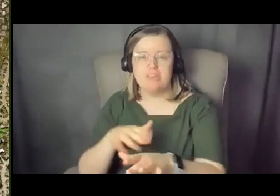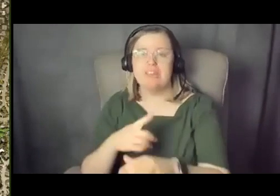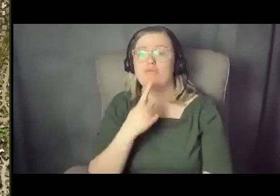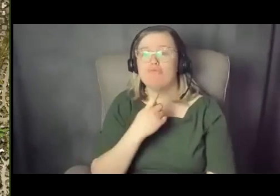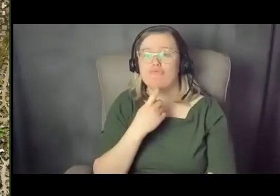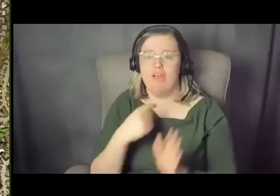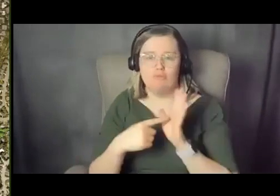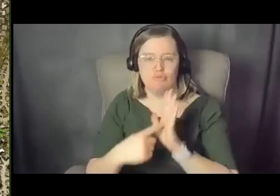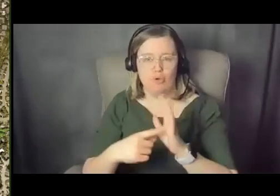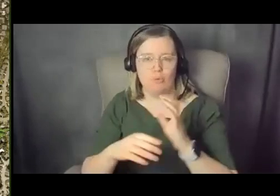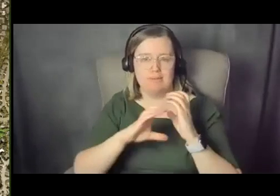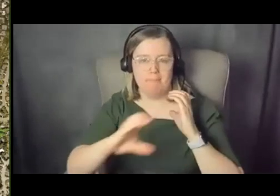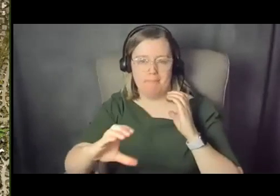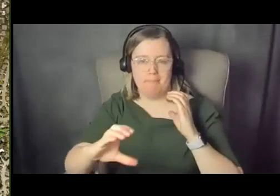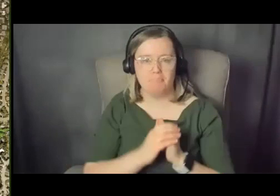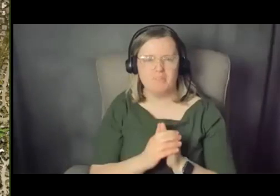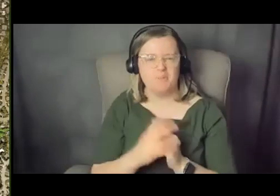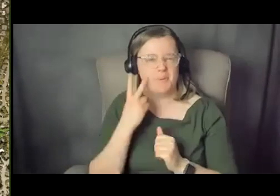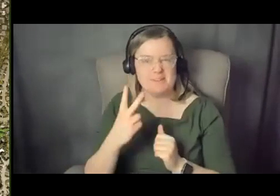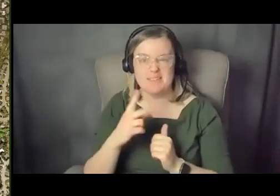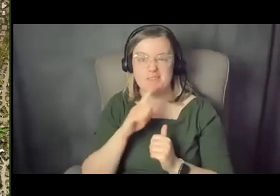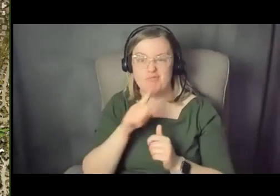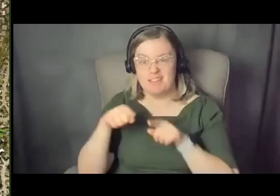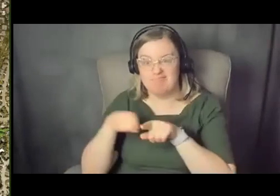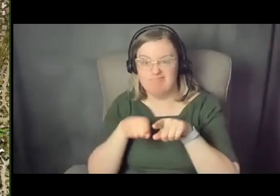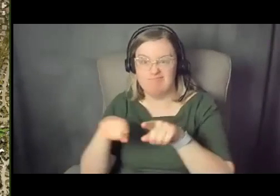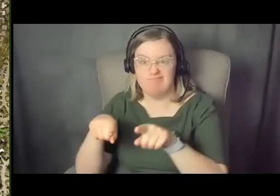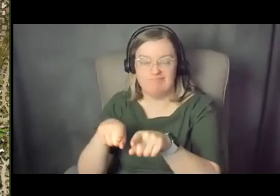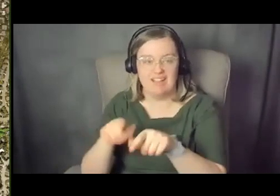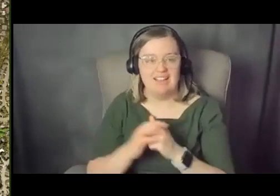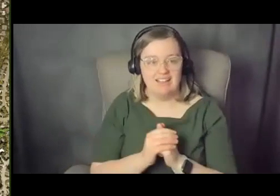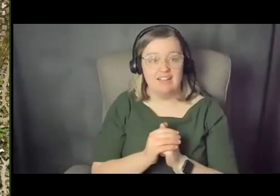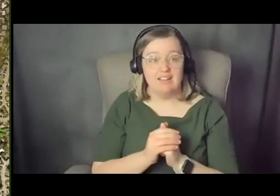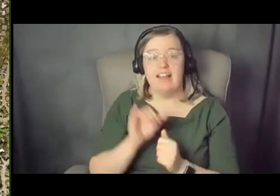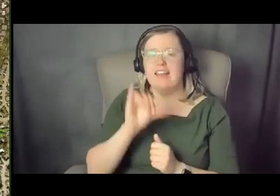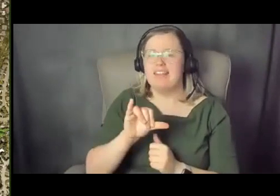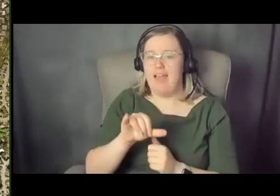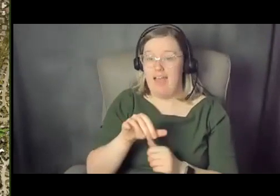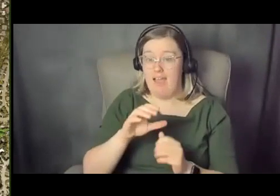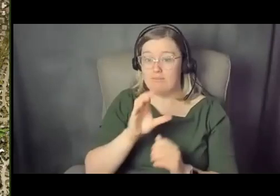The Coal Creek trunk was built in the 60s and 70s.